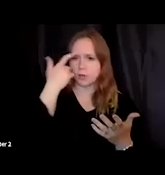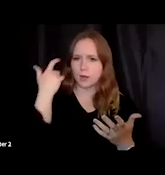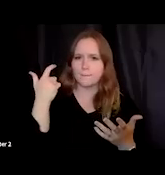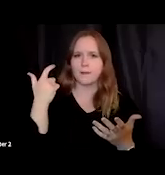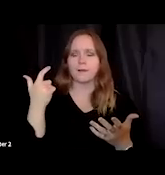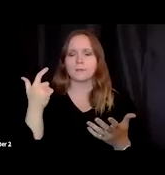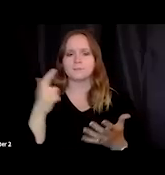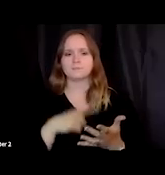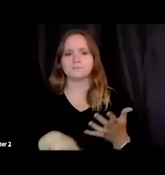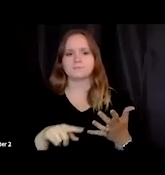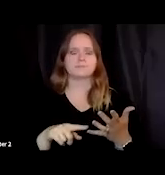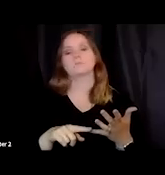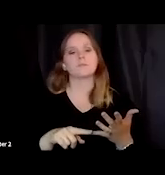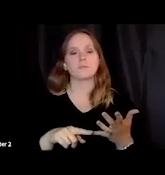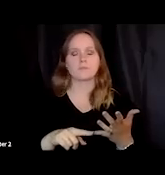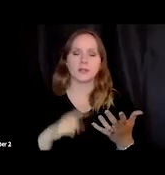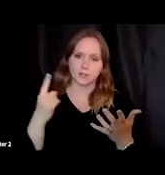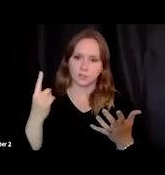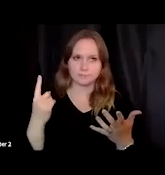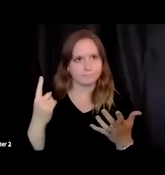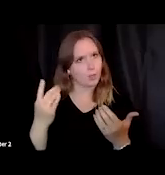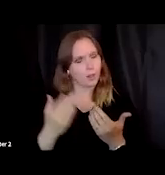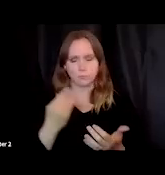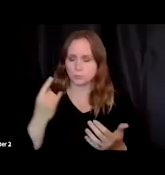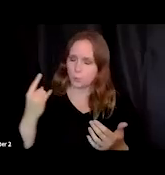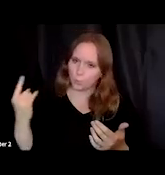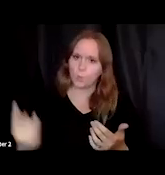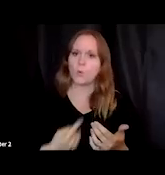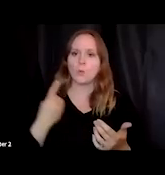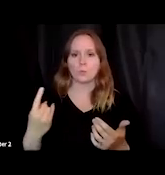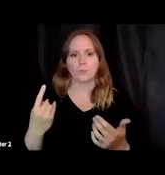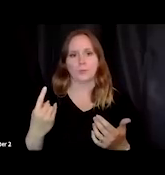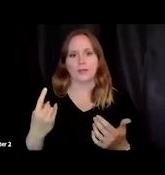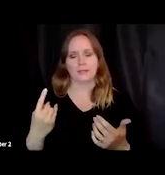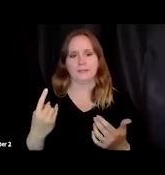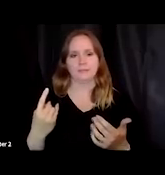and there is almost always components of information processing deficits.